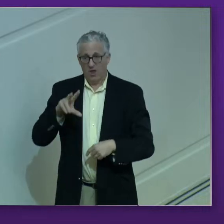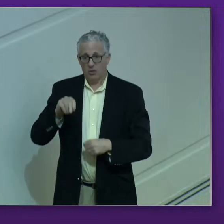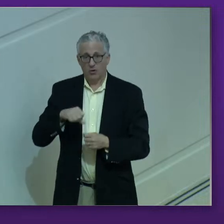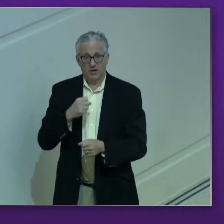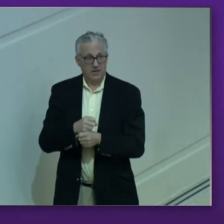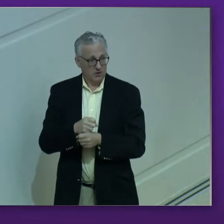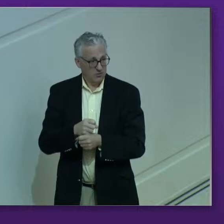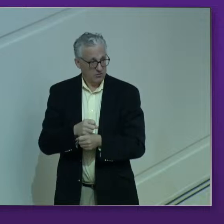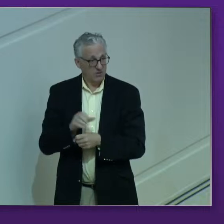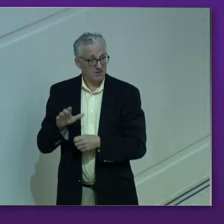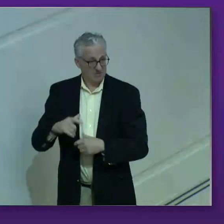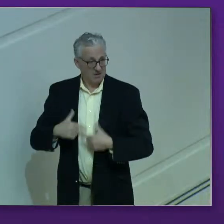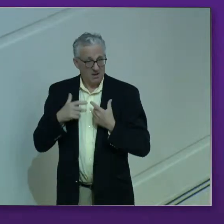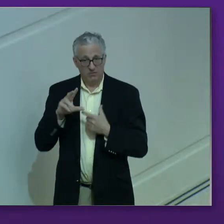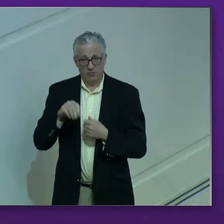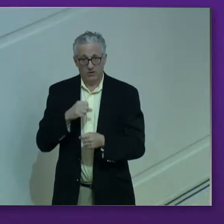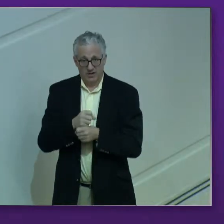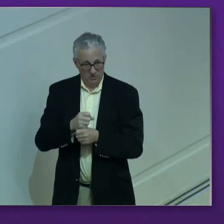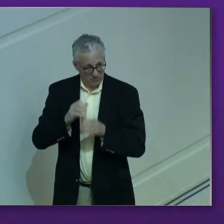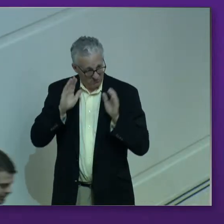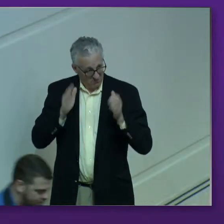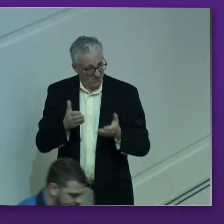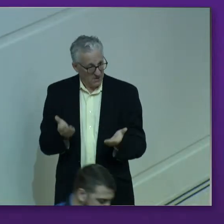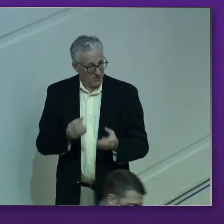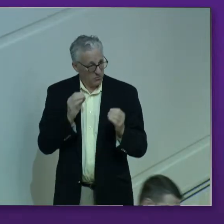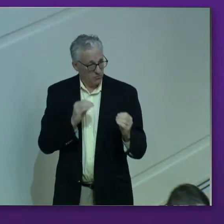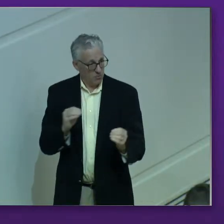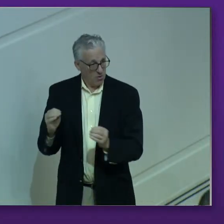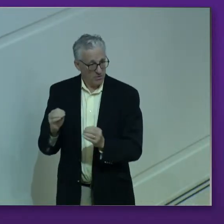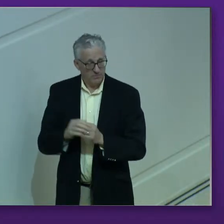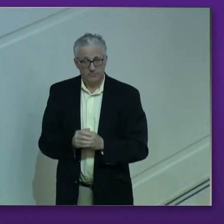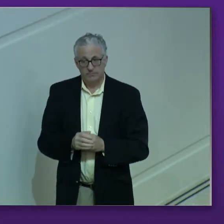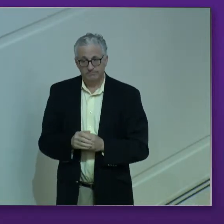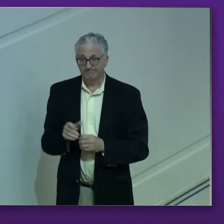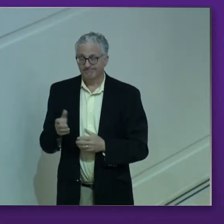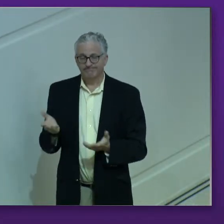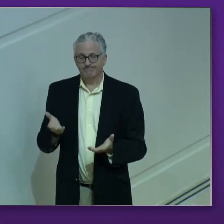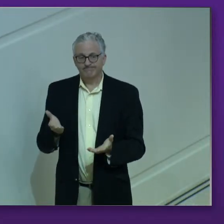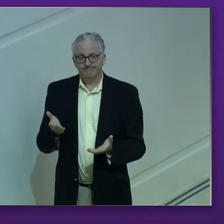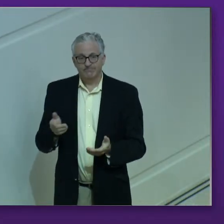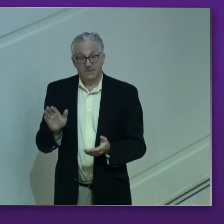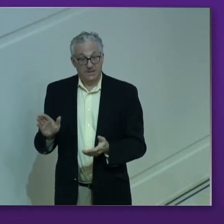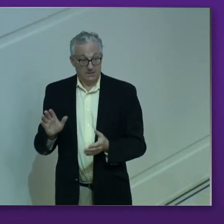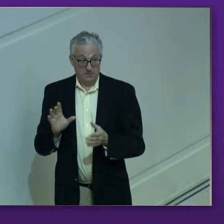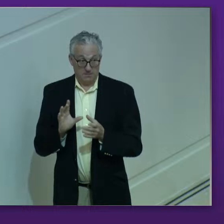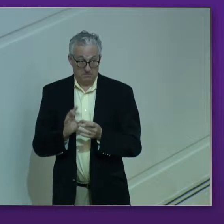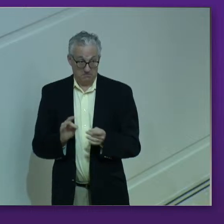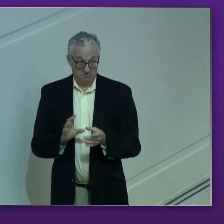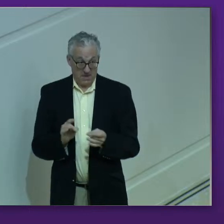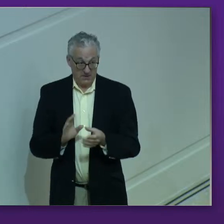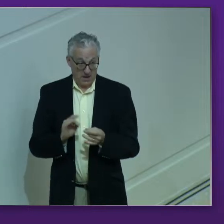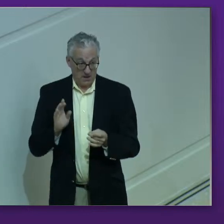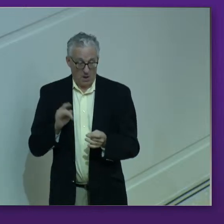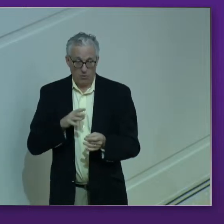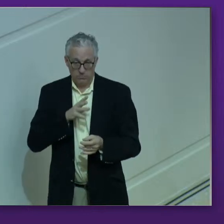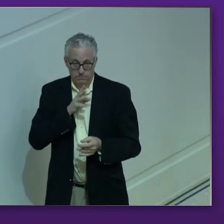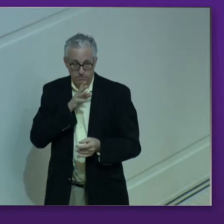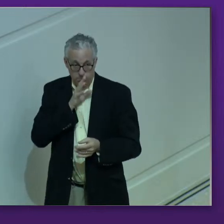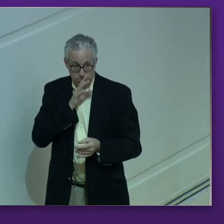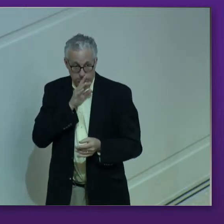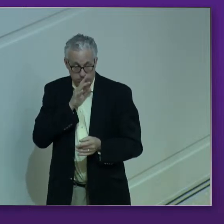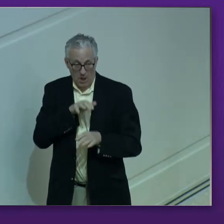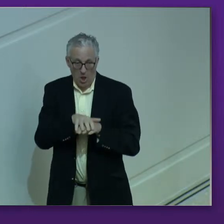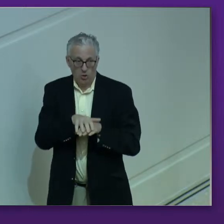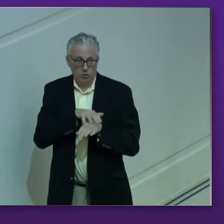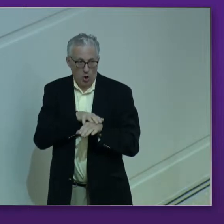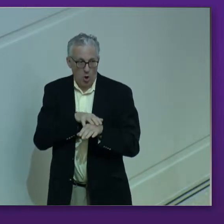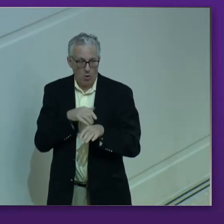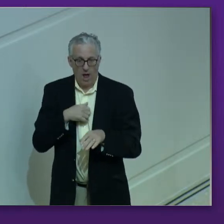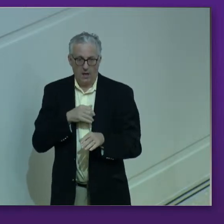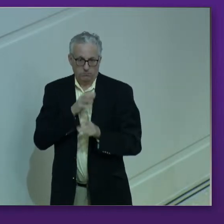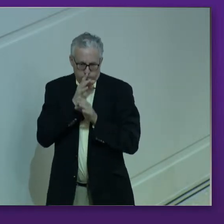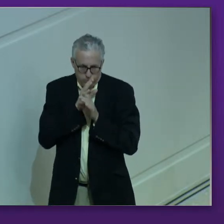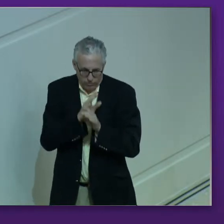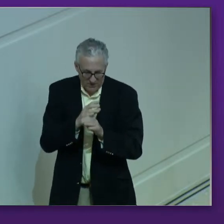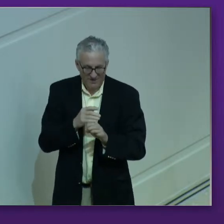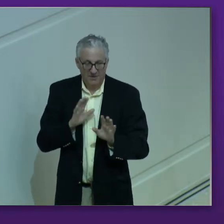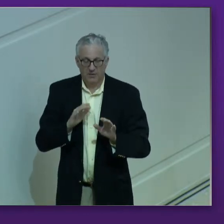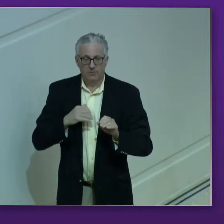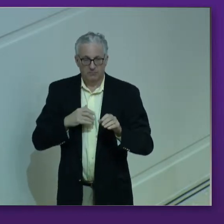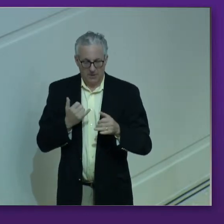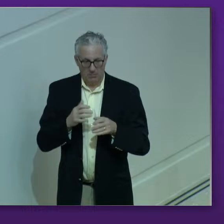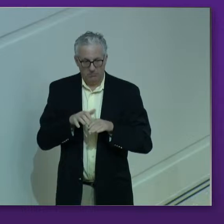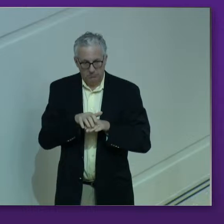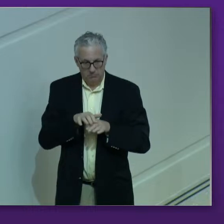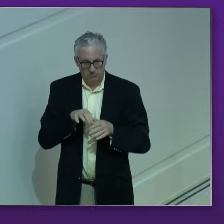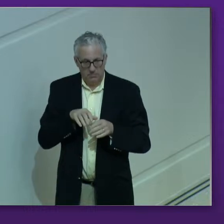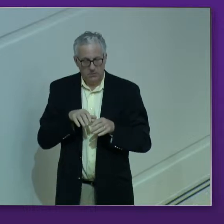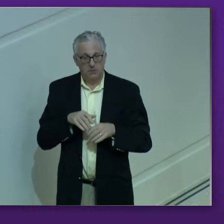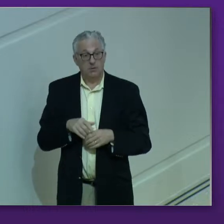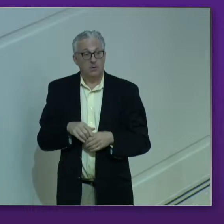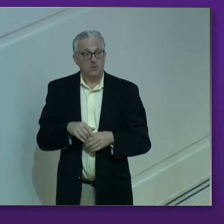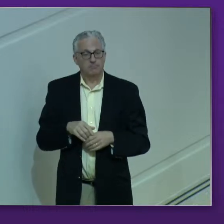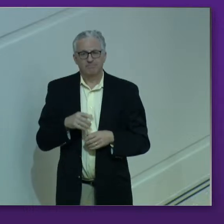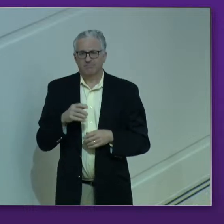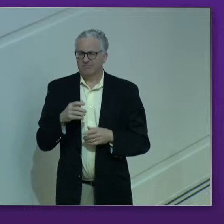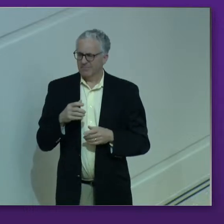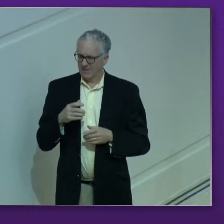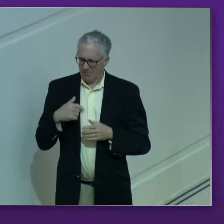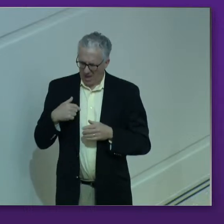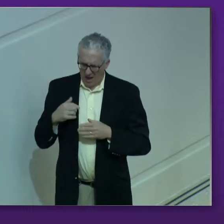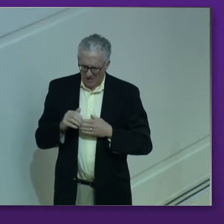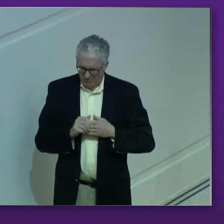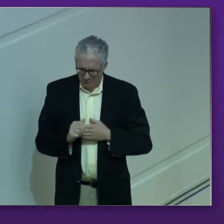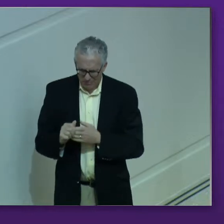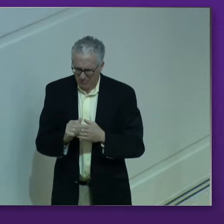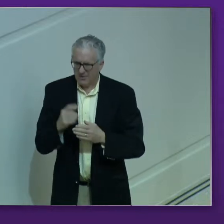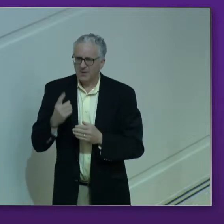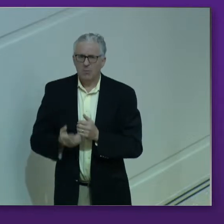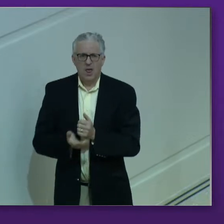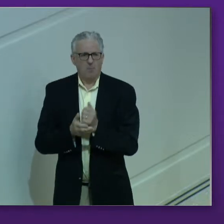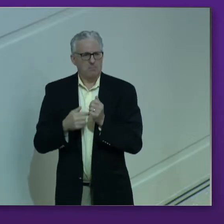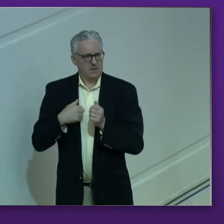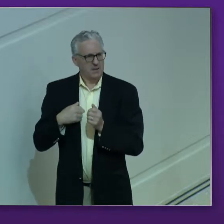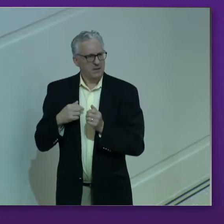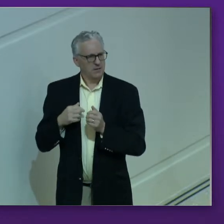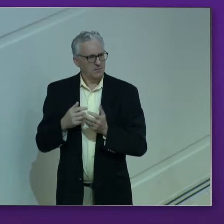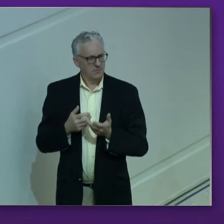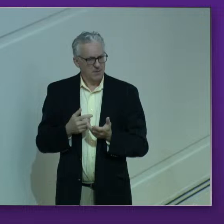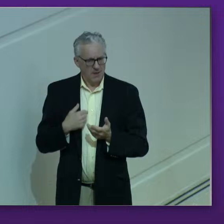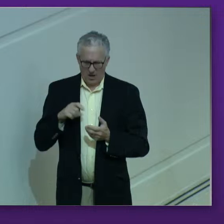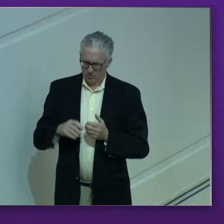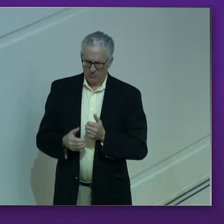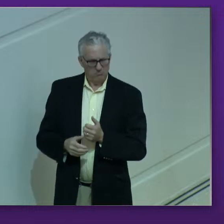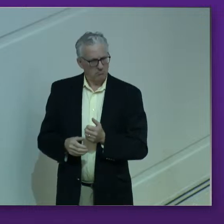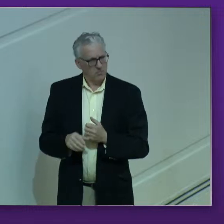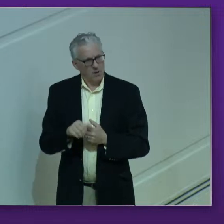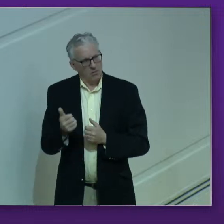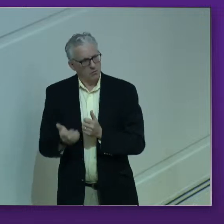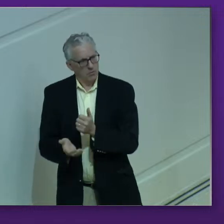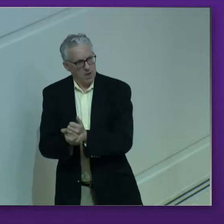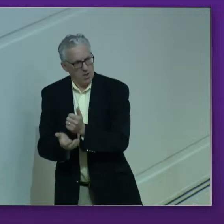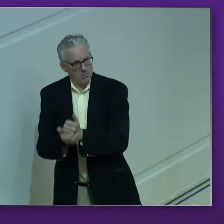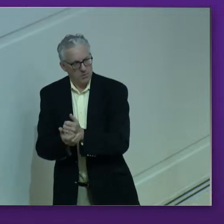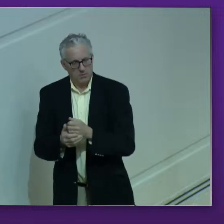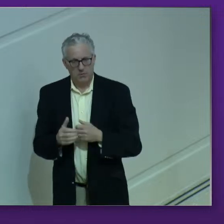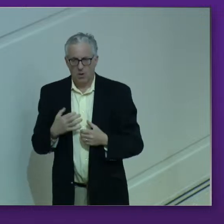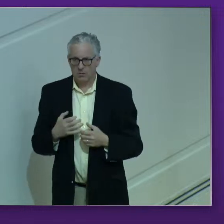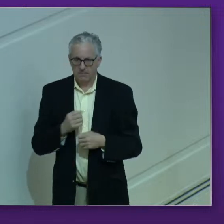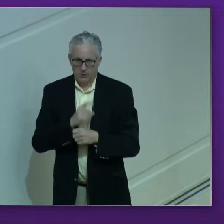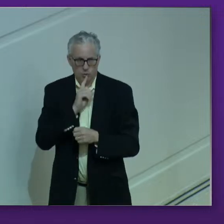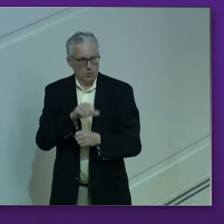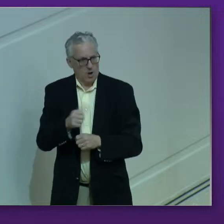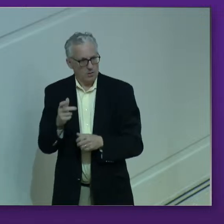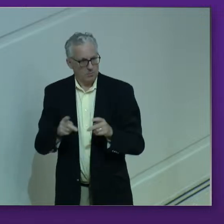HAVING TAUGHT AT MONTGOMERY